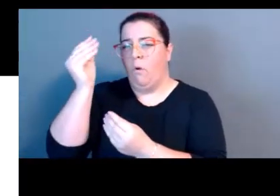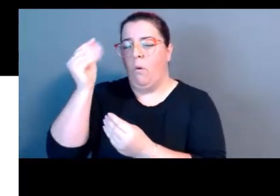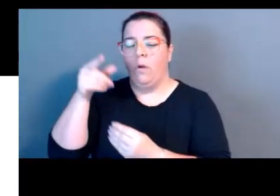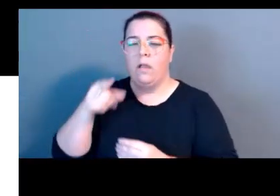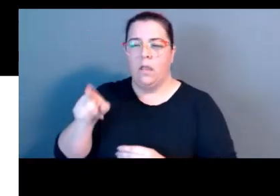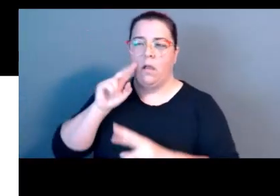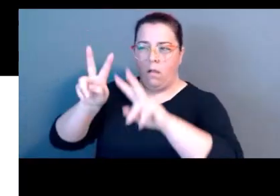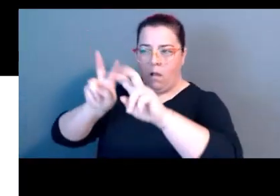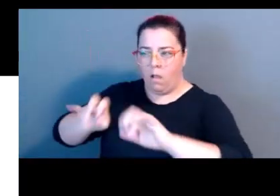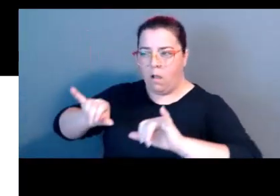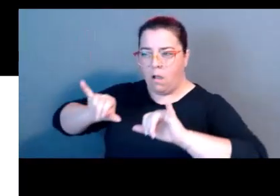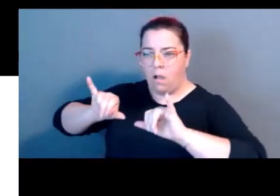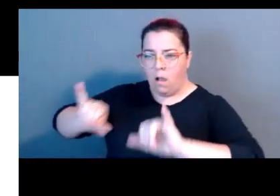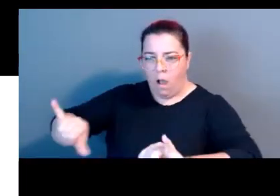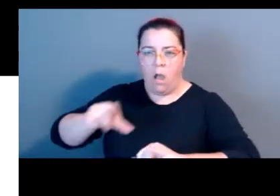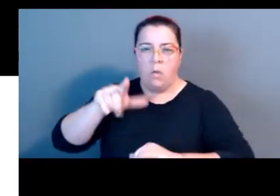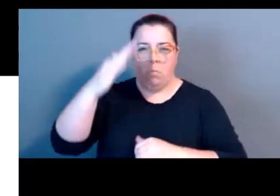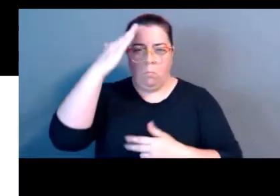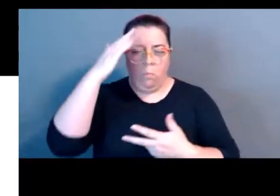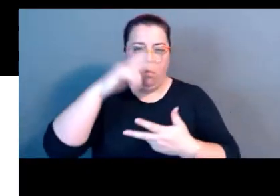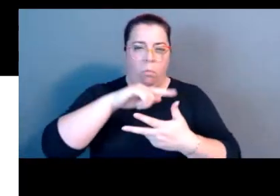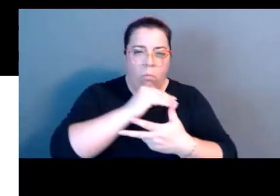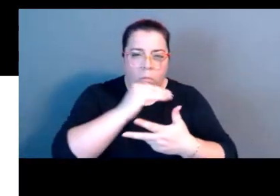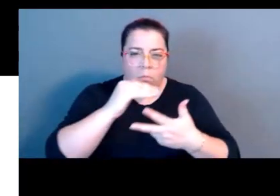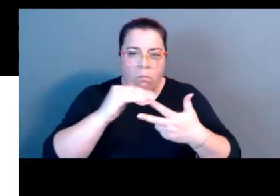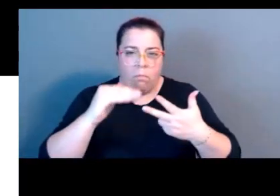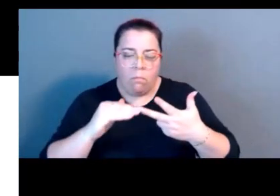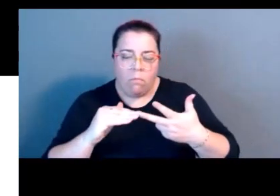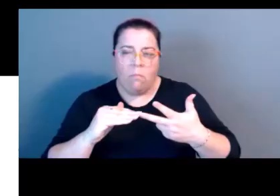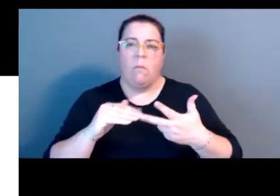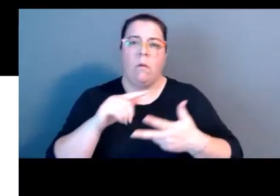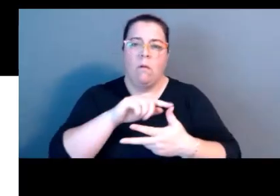question is looking for and how it relates to the assessment criteria.